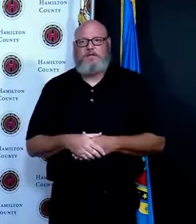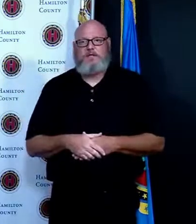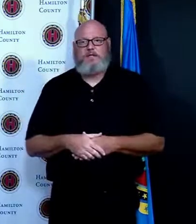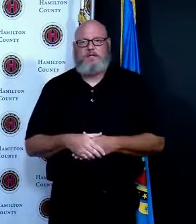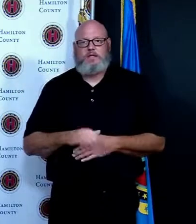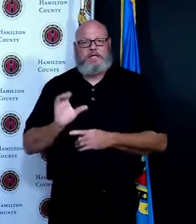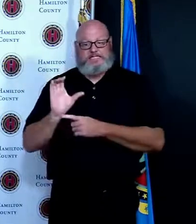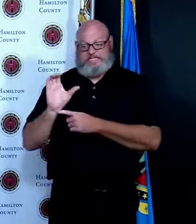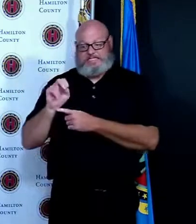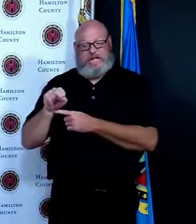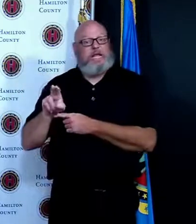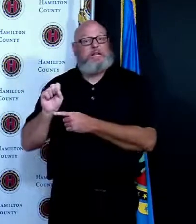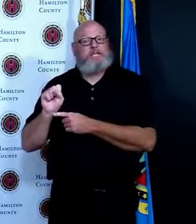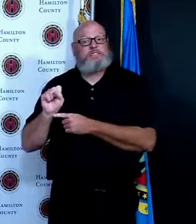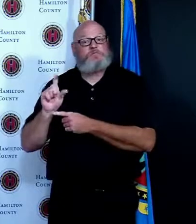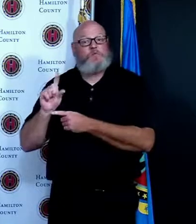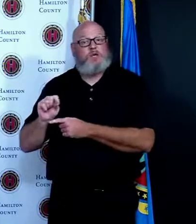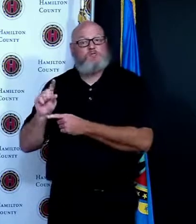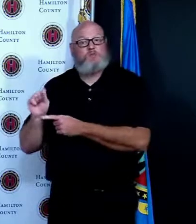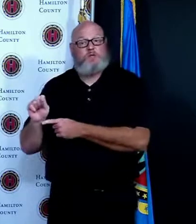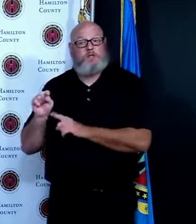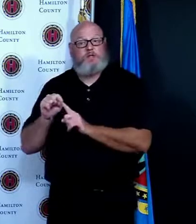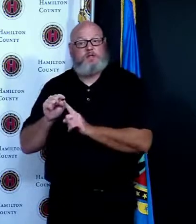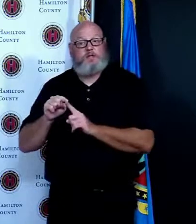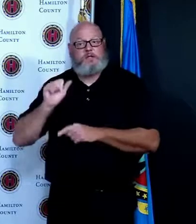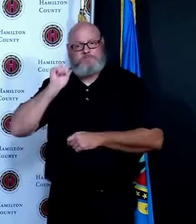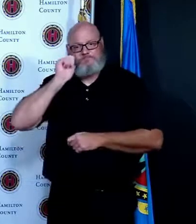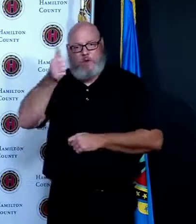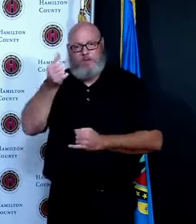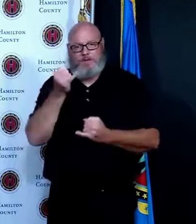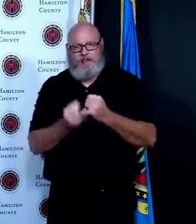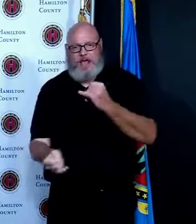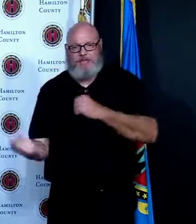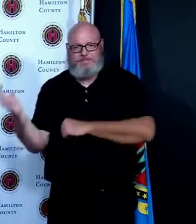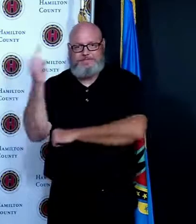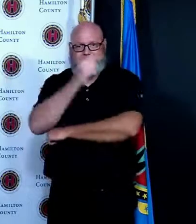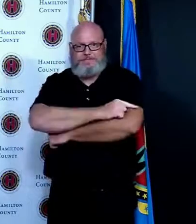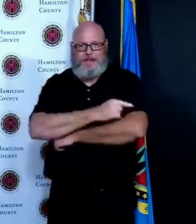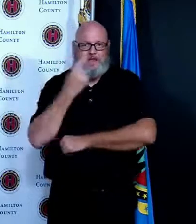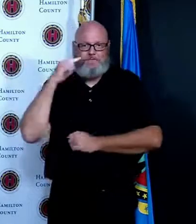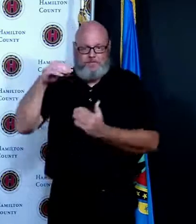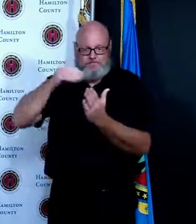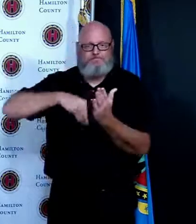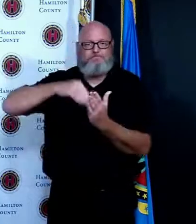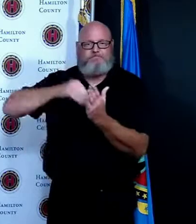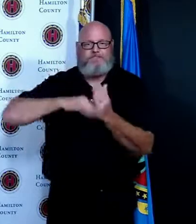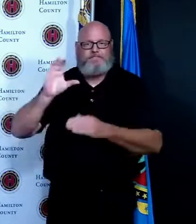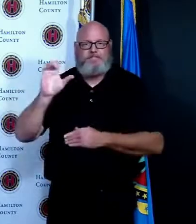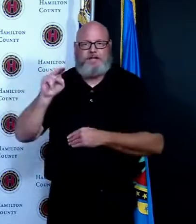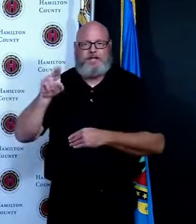past and it's been a little confusing but now we know that the Census ends tomorrow so if